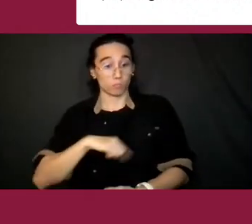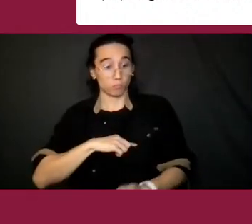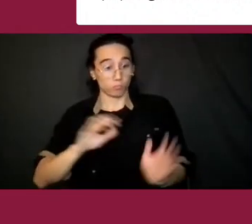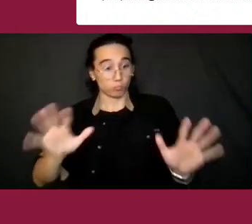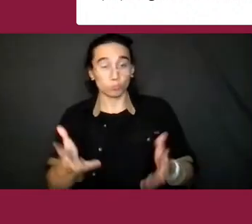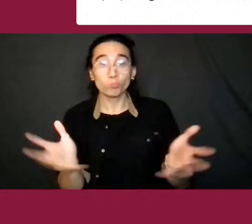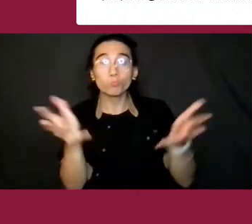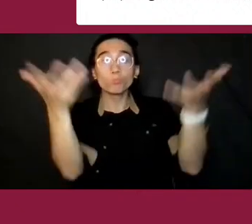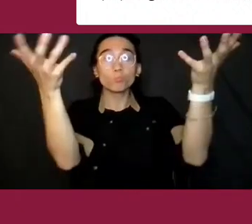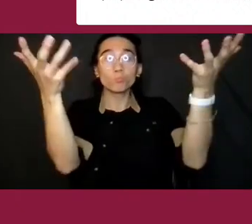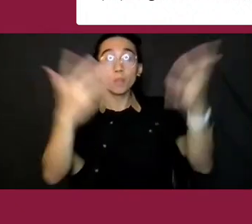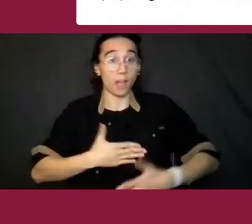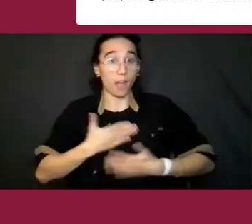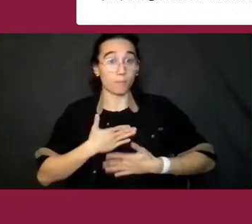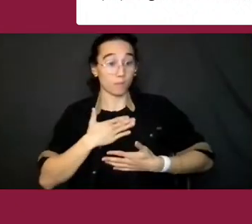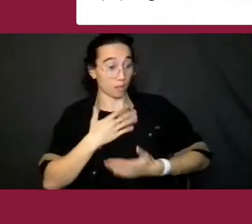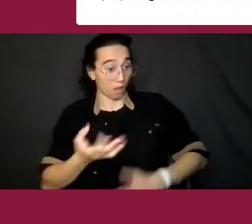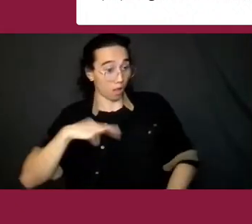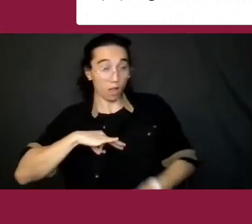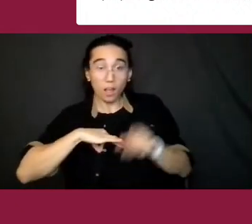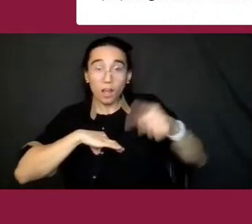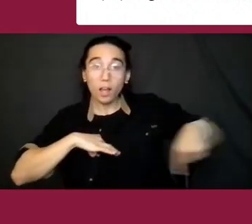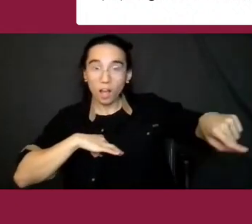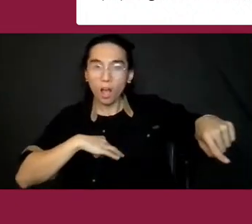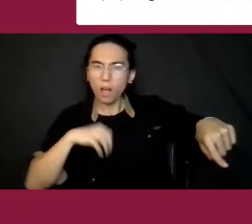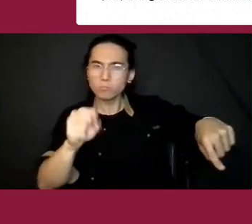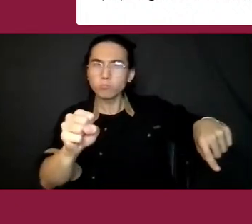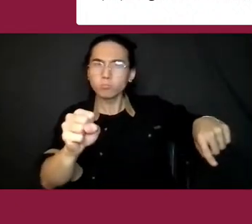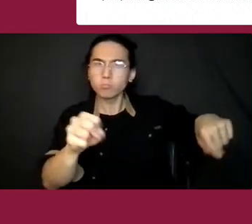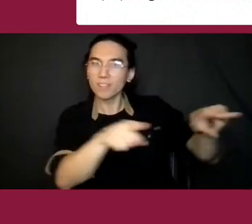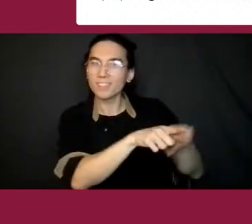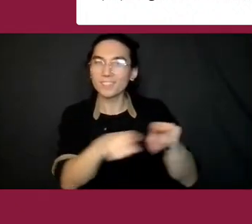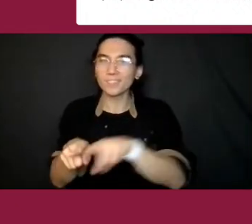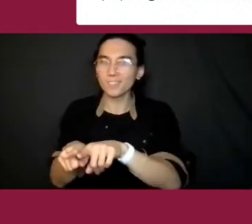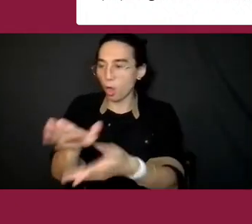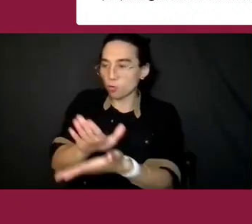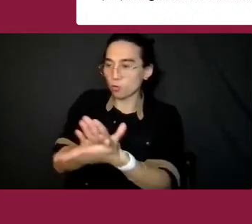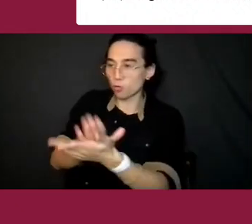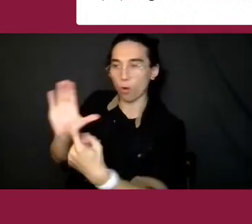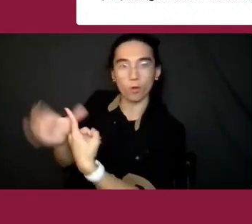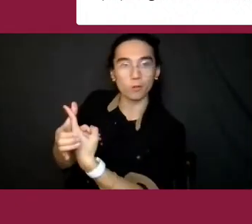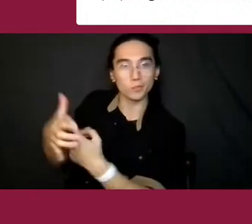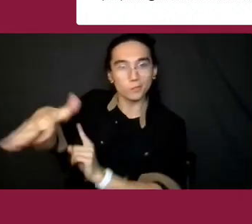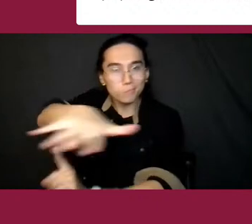contributes to a positive and supportive school culture and society.